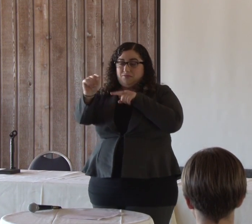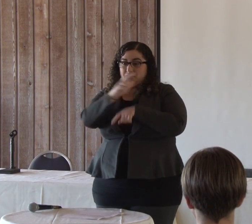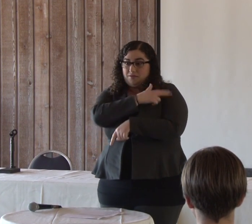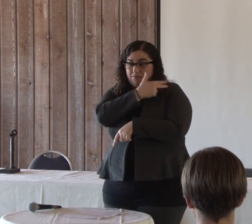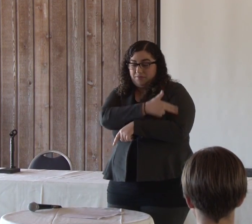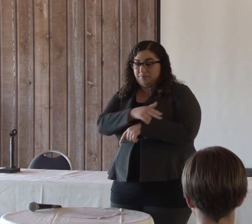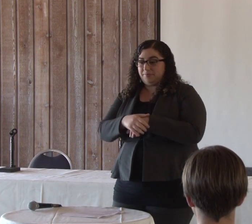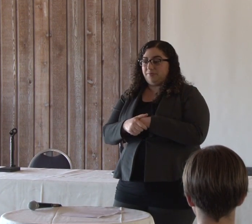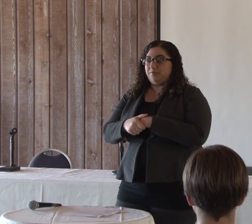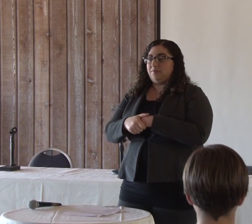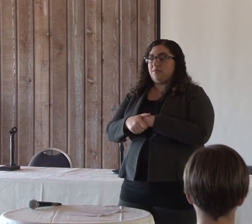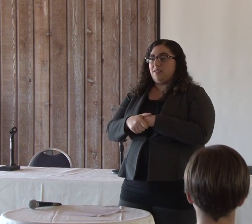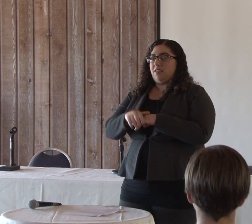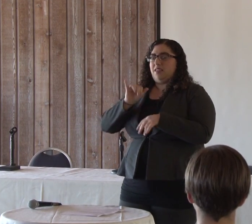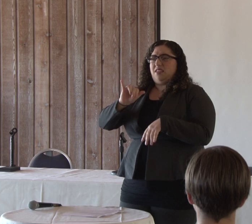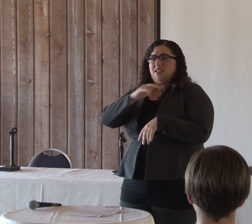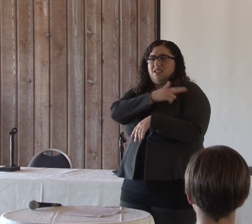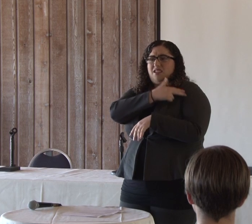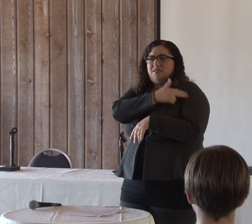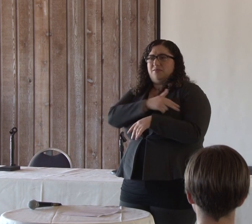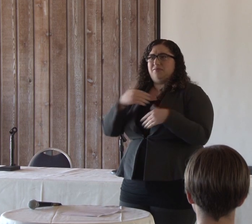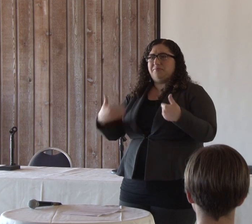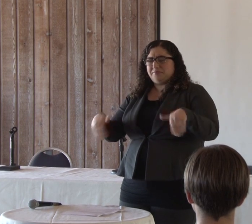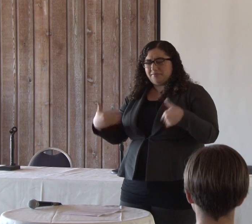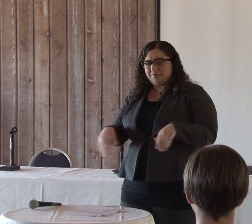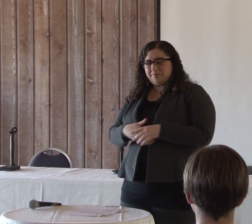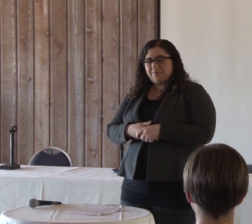where I was going to go and they hauled me into the back of the truck and